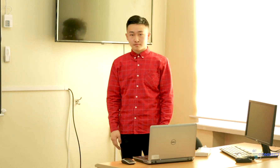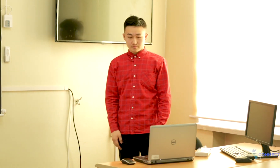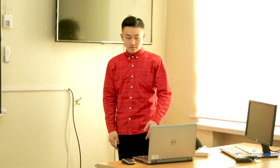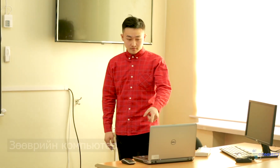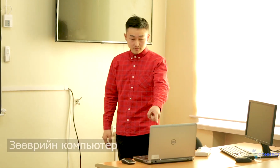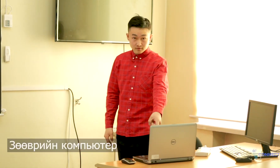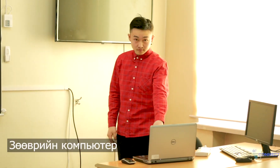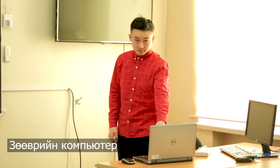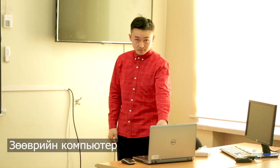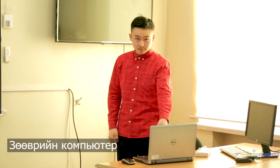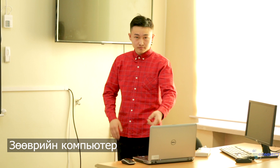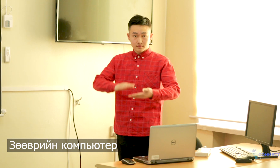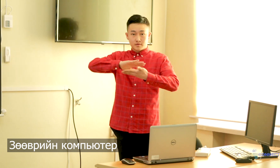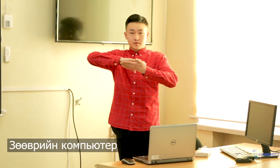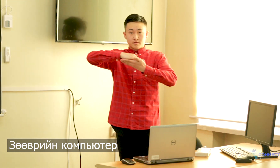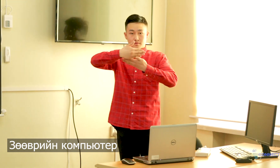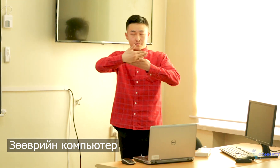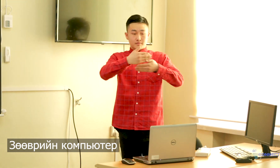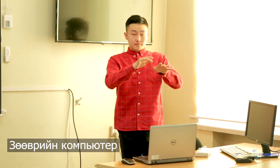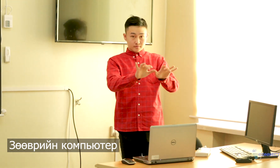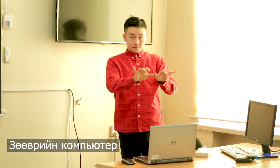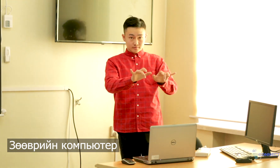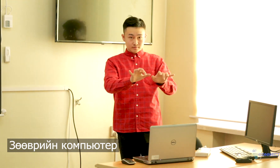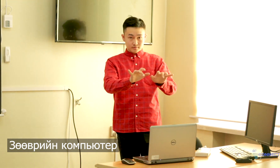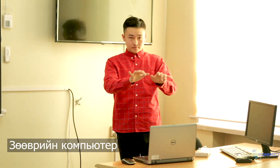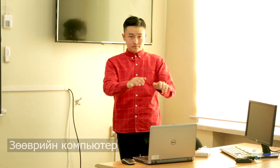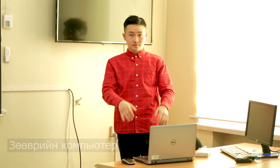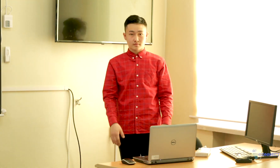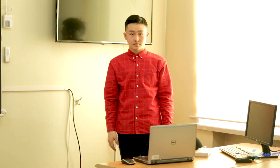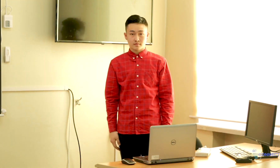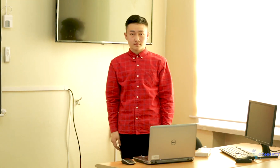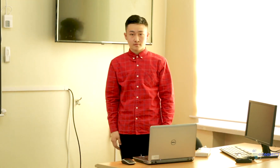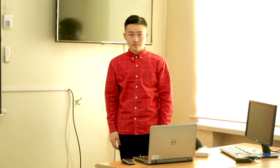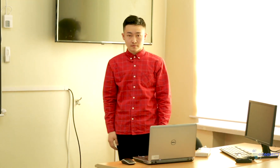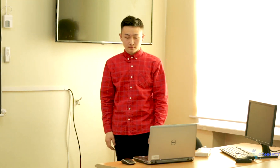Laptop